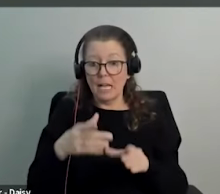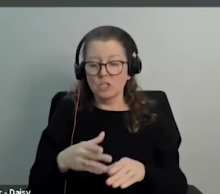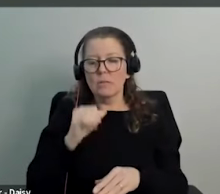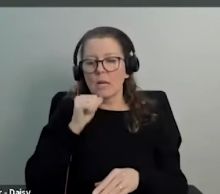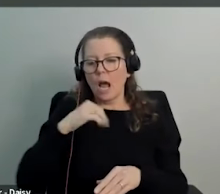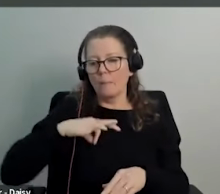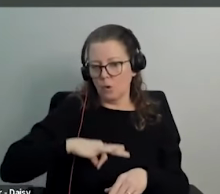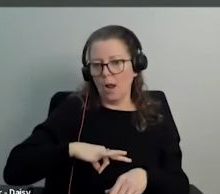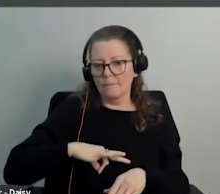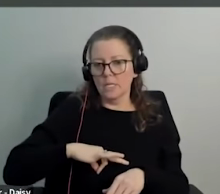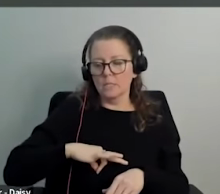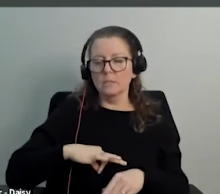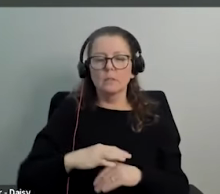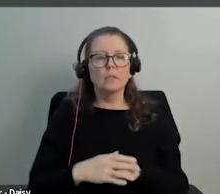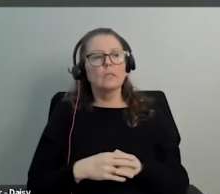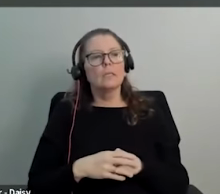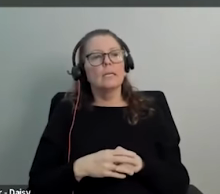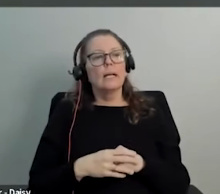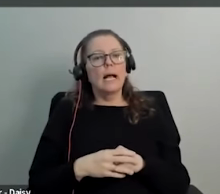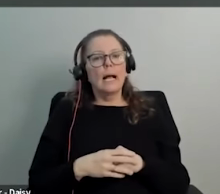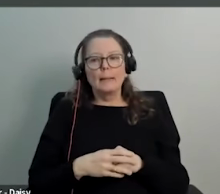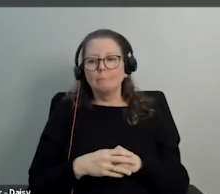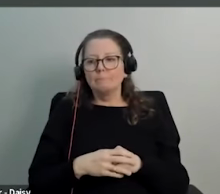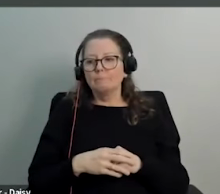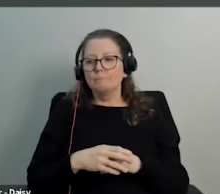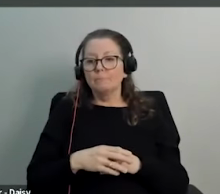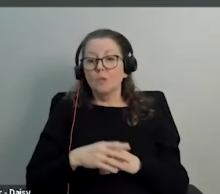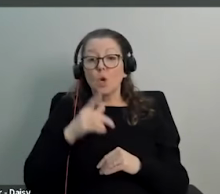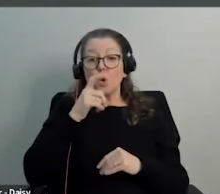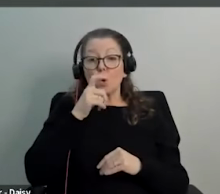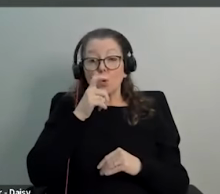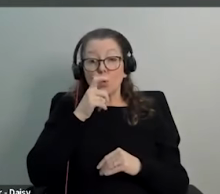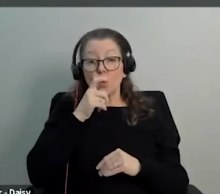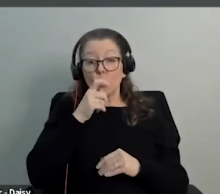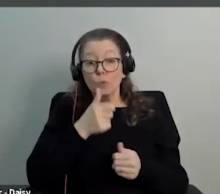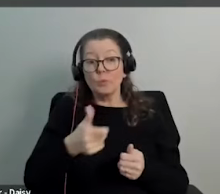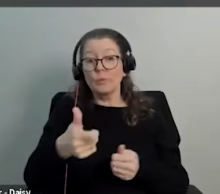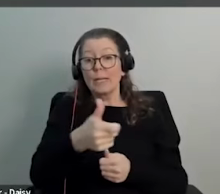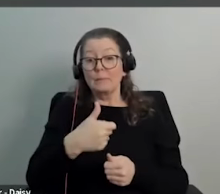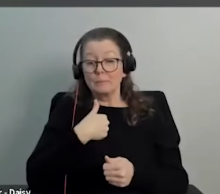And my predecessor had a different way about approaching business.